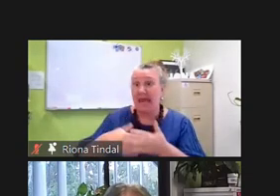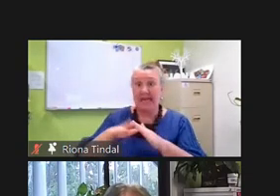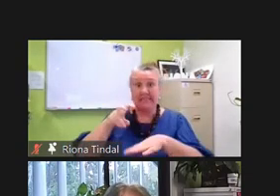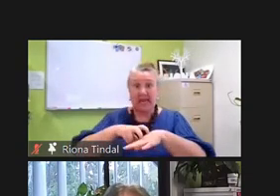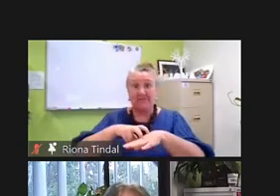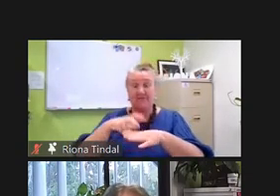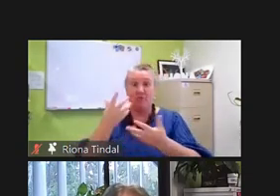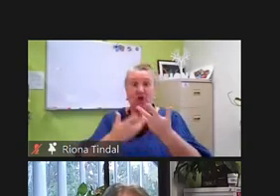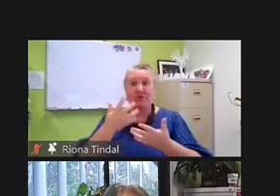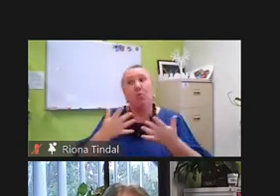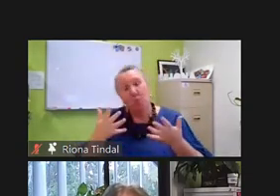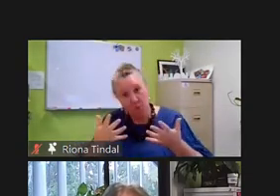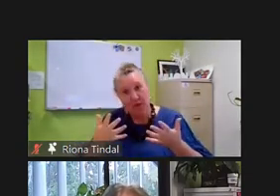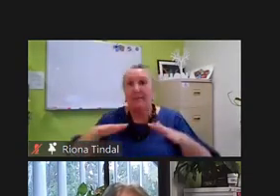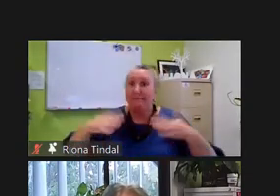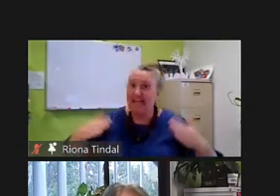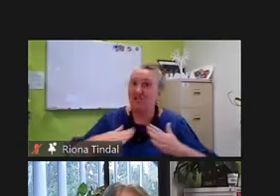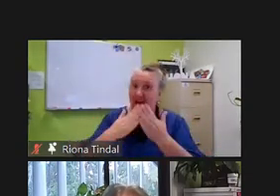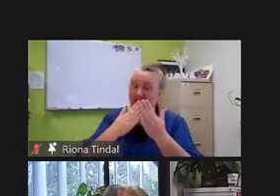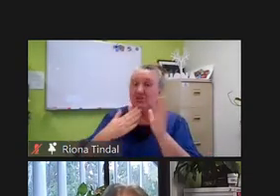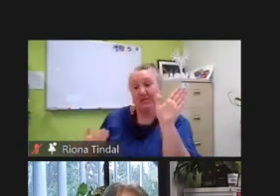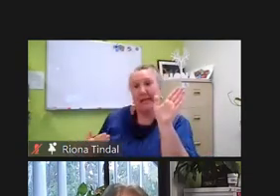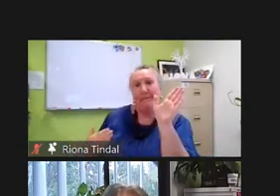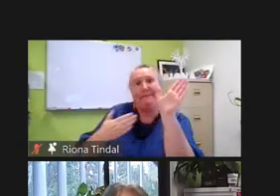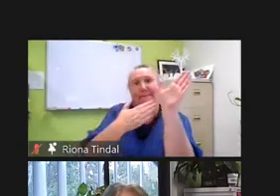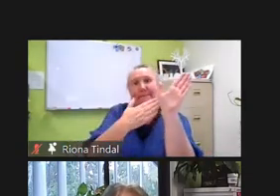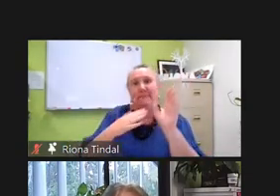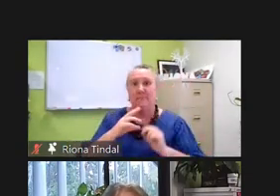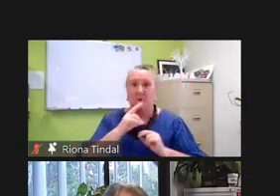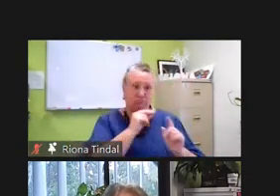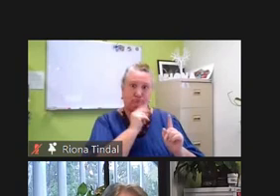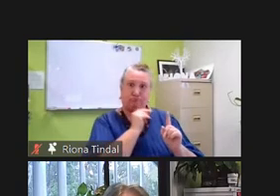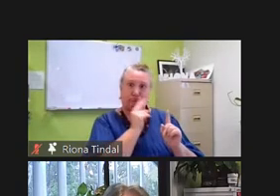writing English. It can be helpful there, but at a university or TAFE level, then it can be